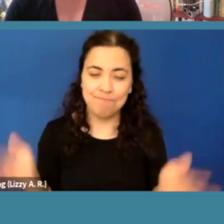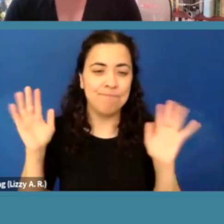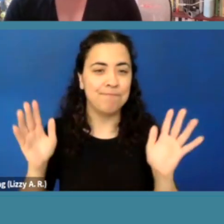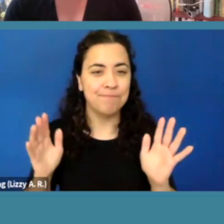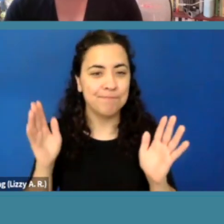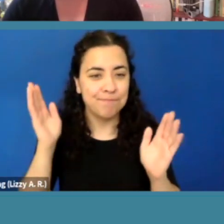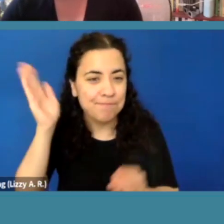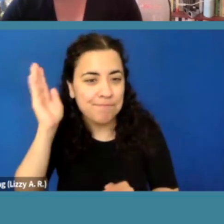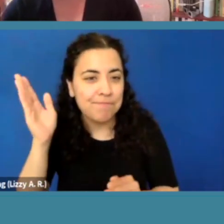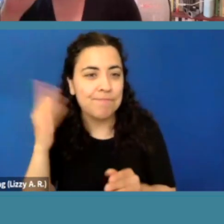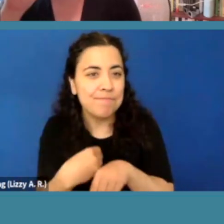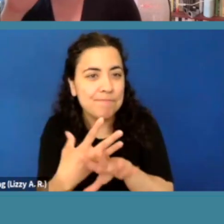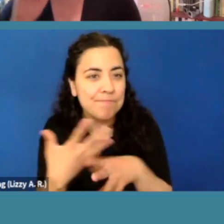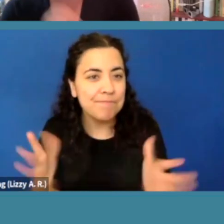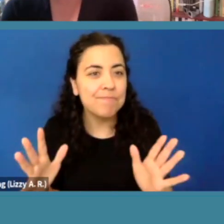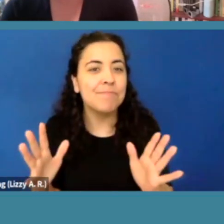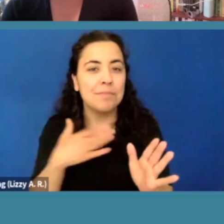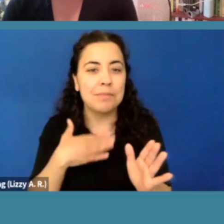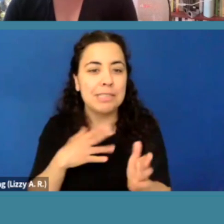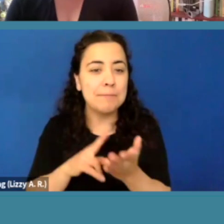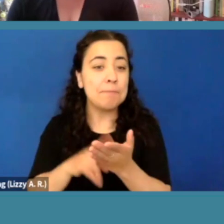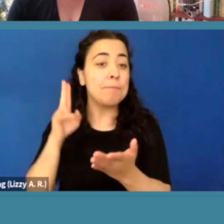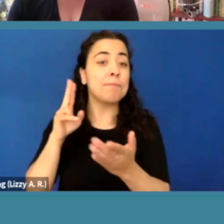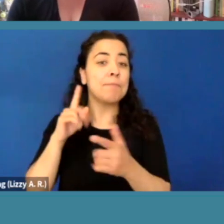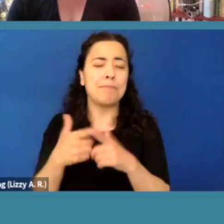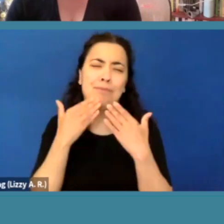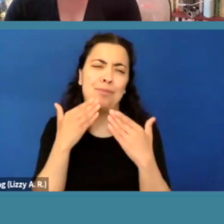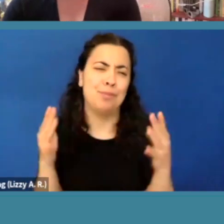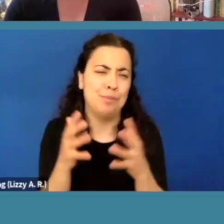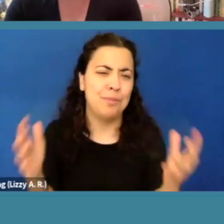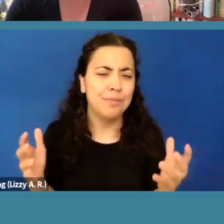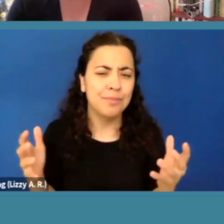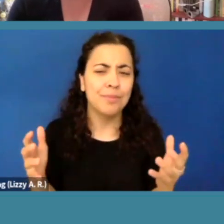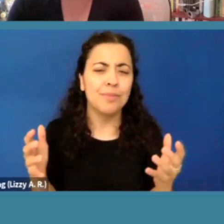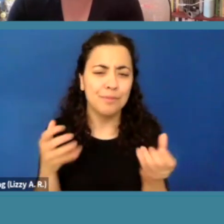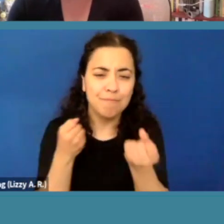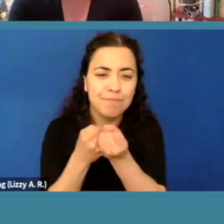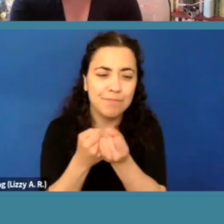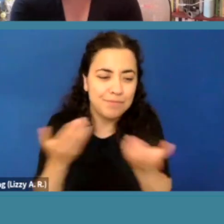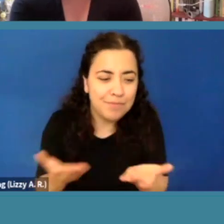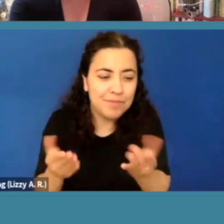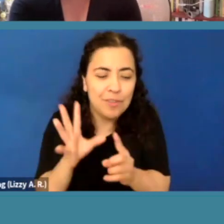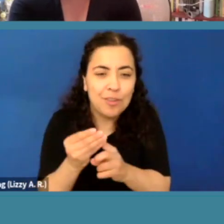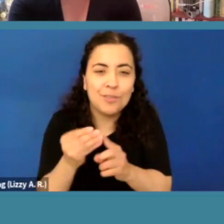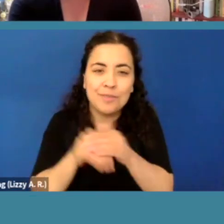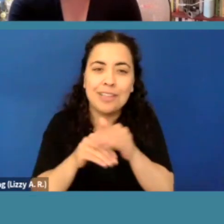Please exit the webinar, and thank you so much for supporting the Cultural Access Collaborative.